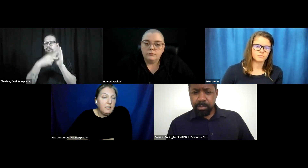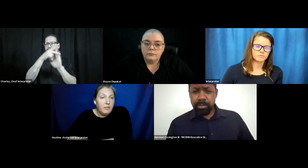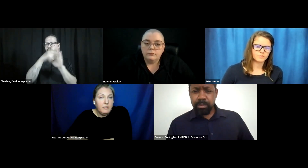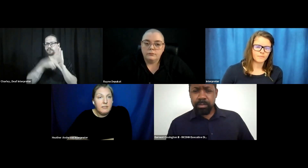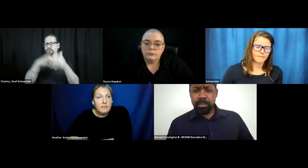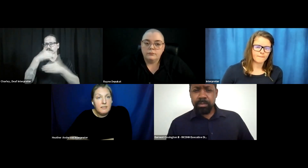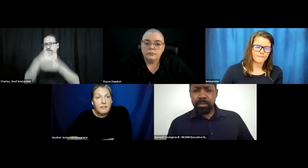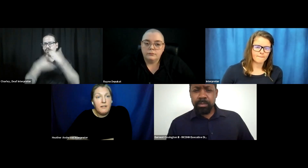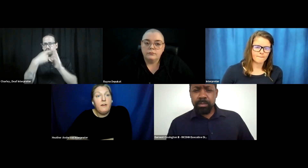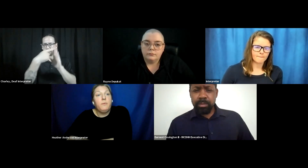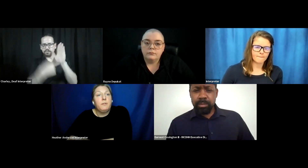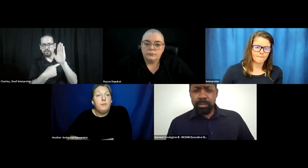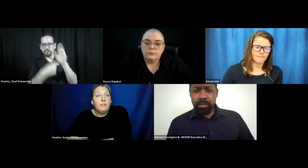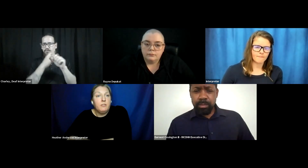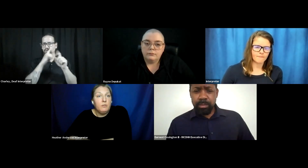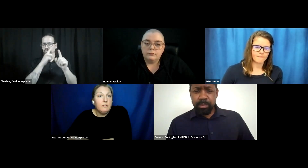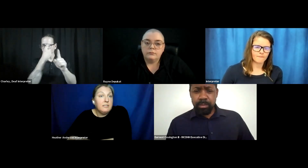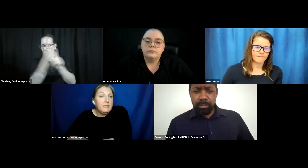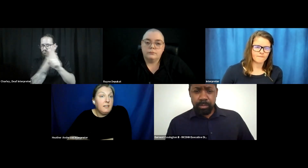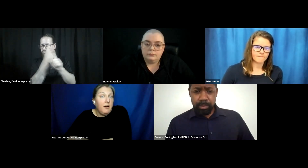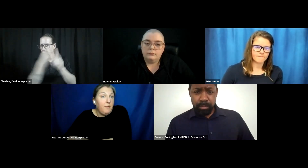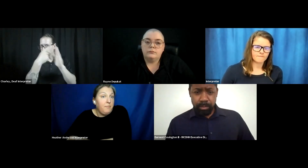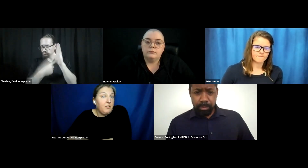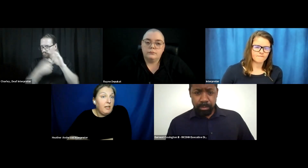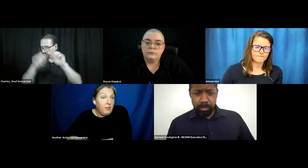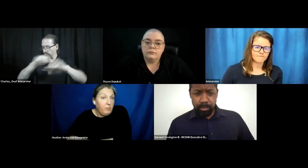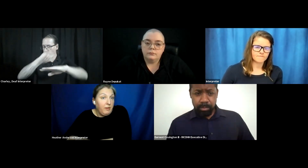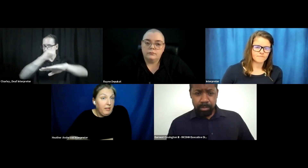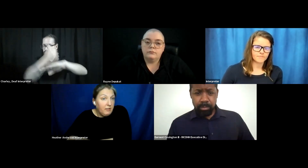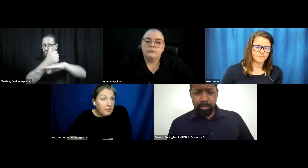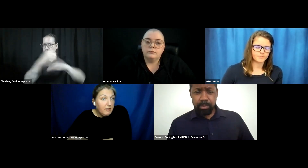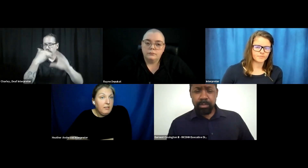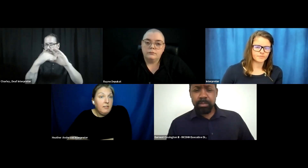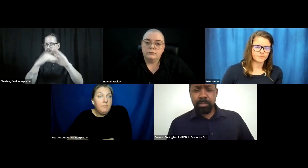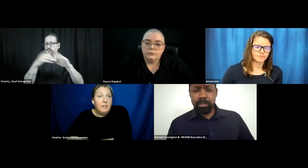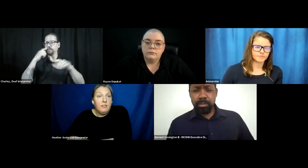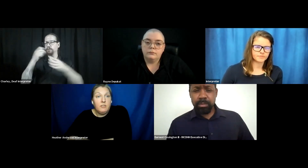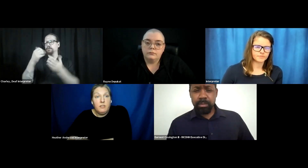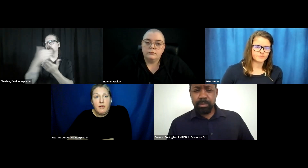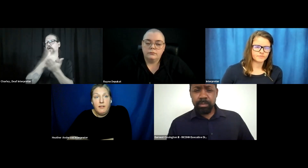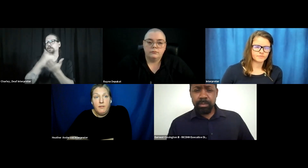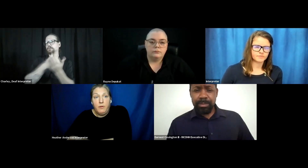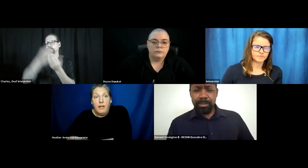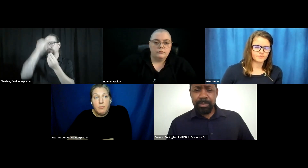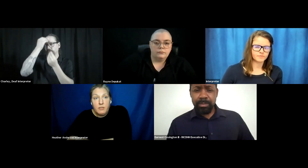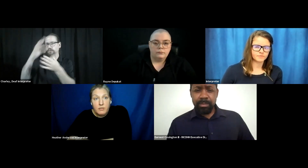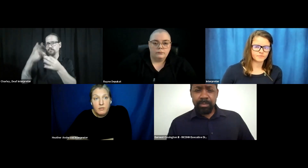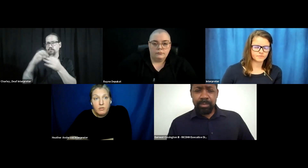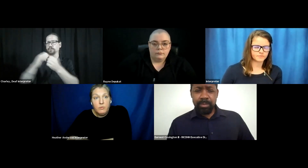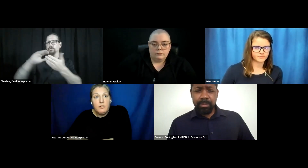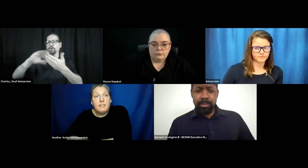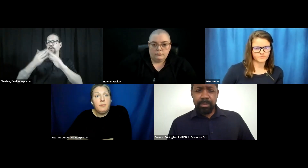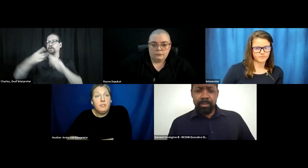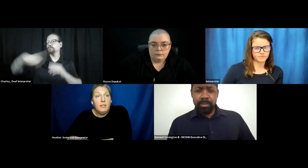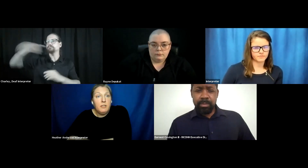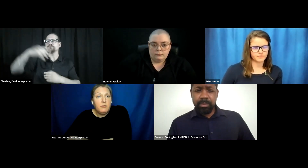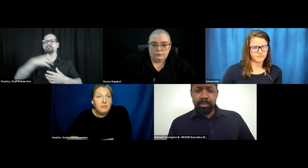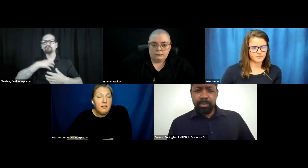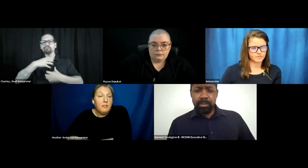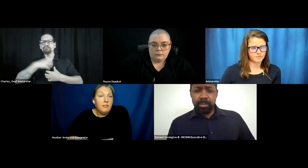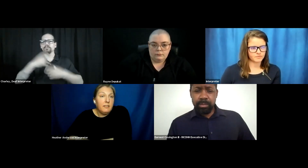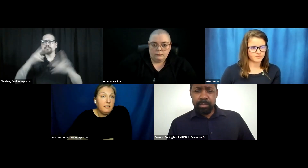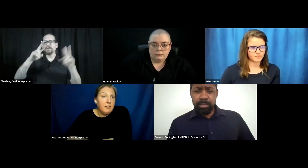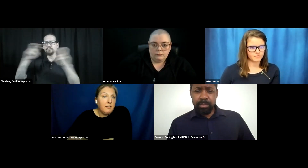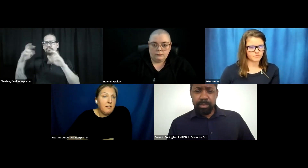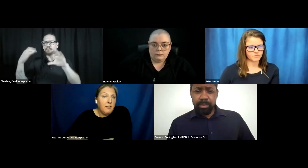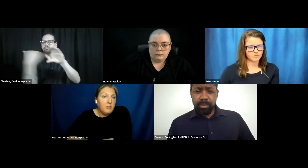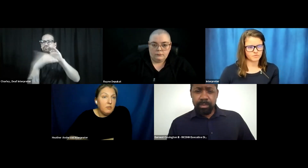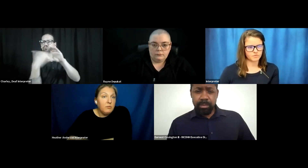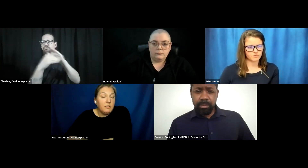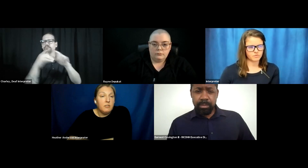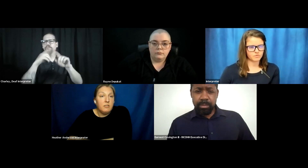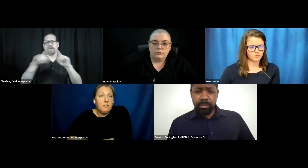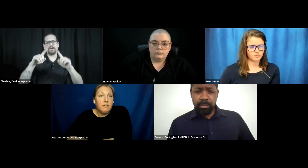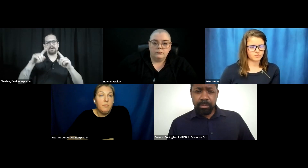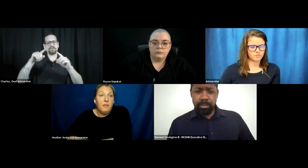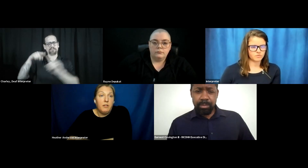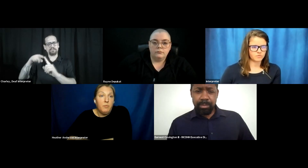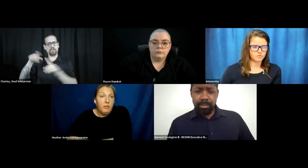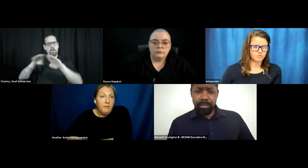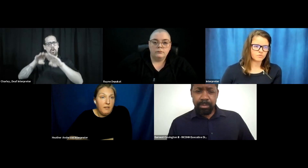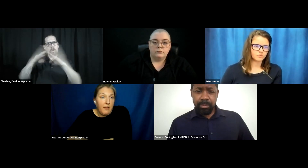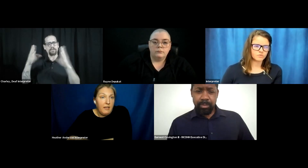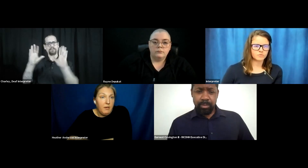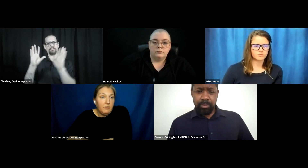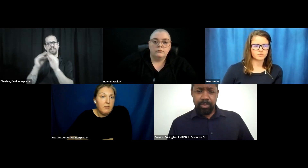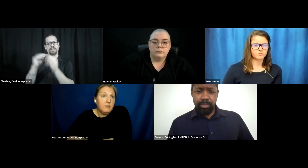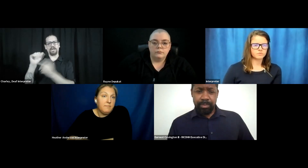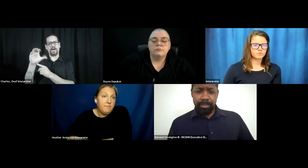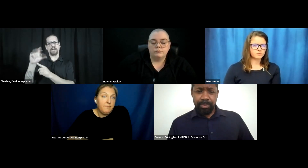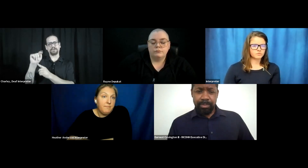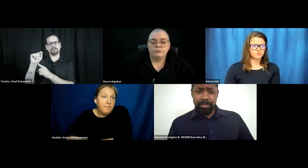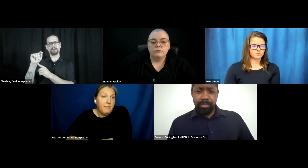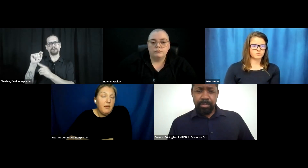Everything was said and that we were going to check with legal, making sure that we are able to establish an email address and collect issues and concerns from the community via that email address.